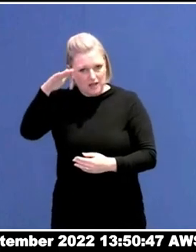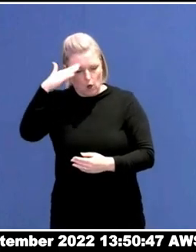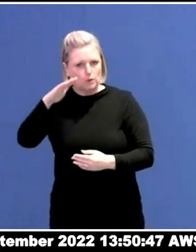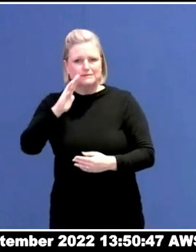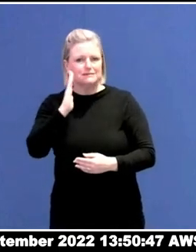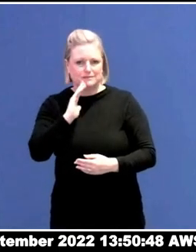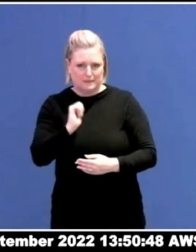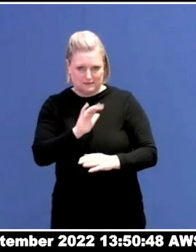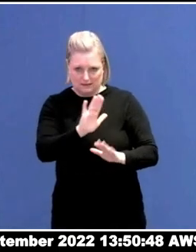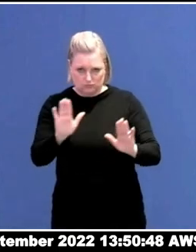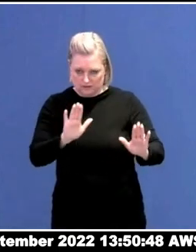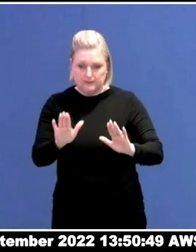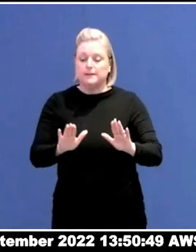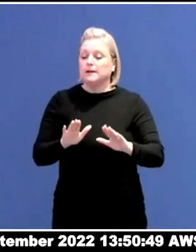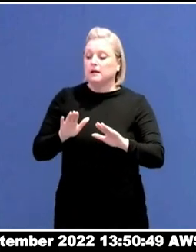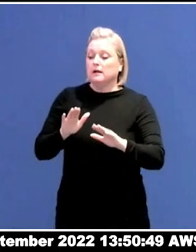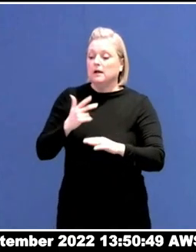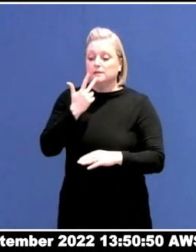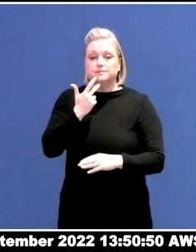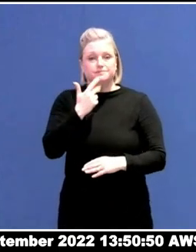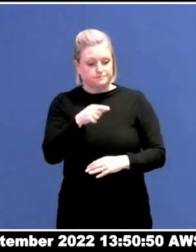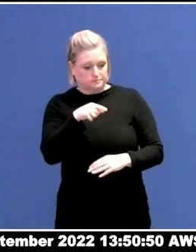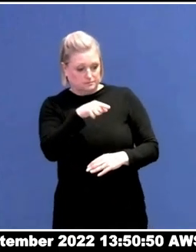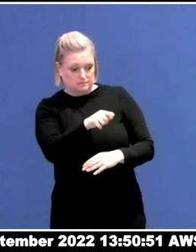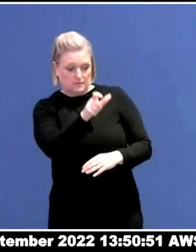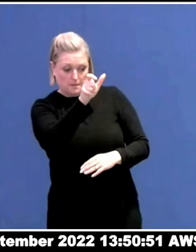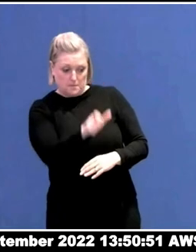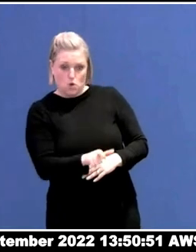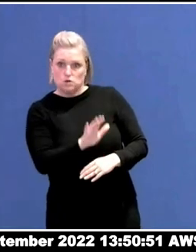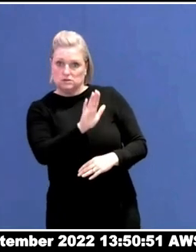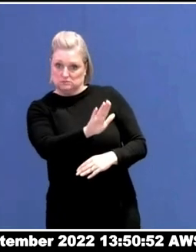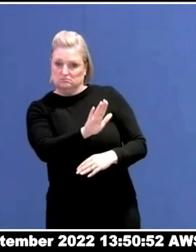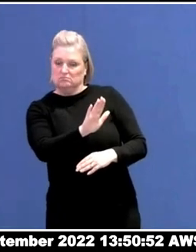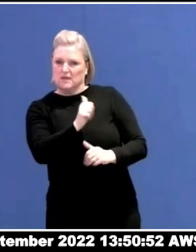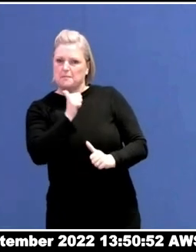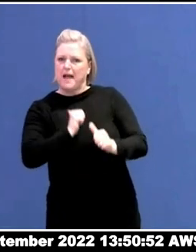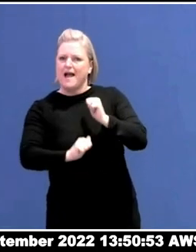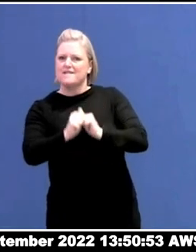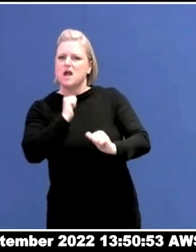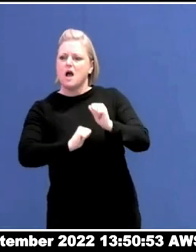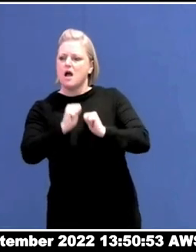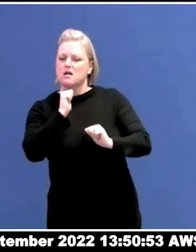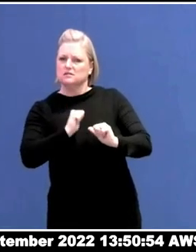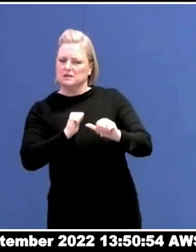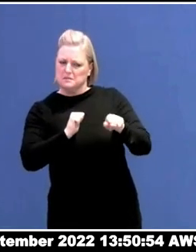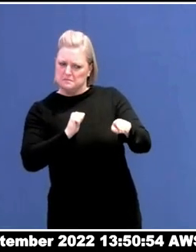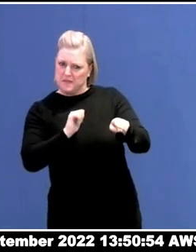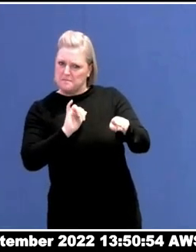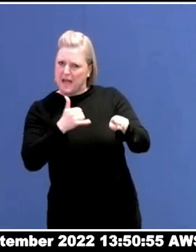inmate or a detainee that is behaving in a way which might be putting at risk the staff or other inmates.